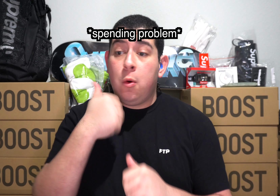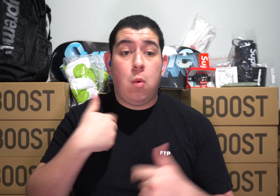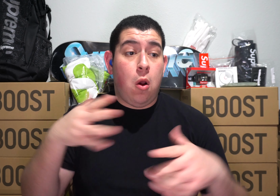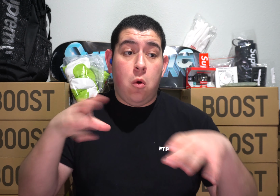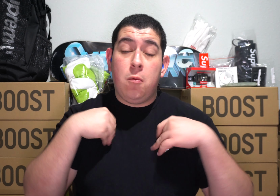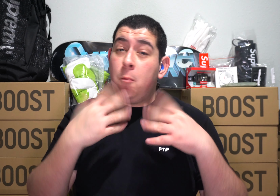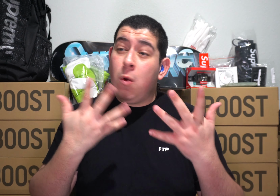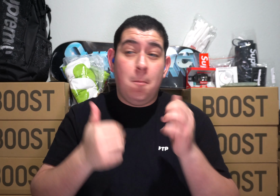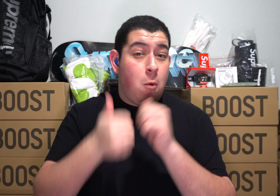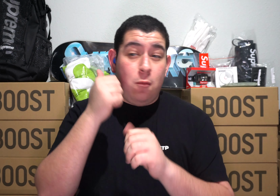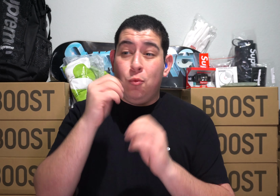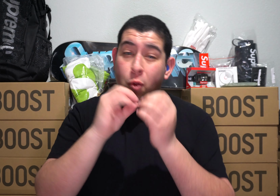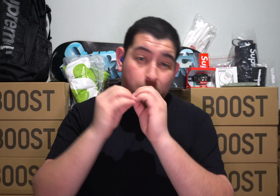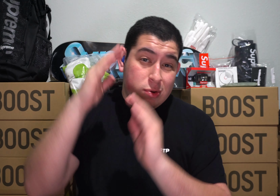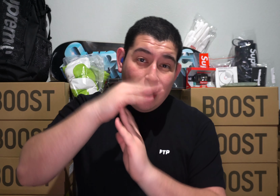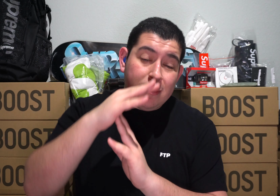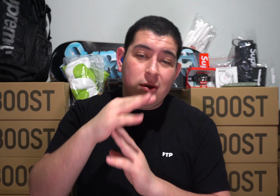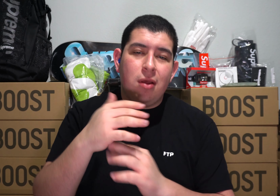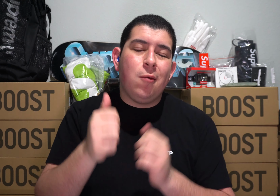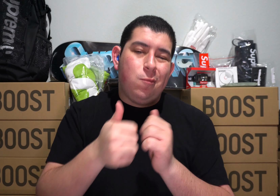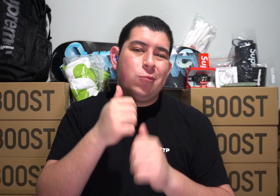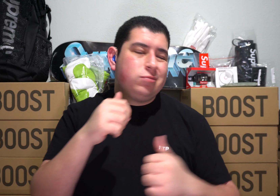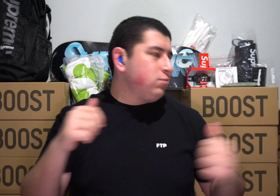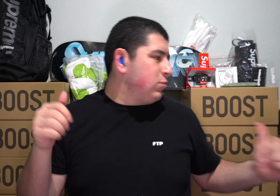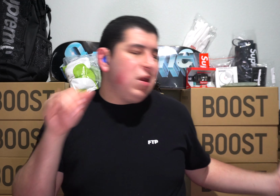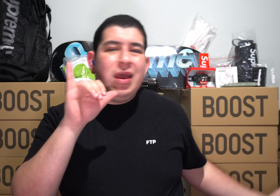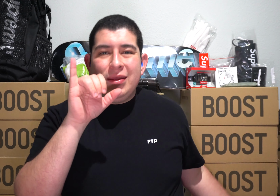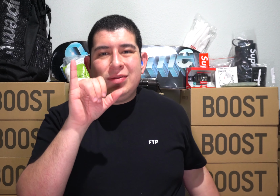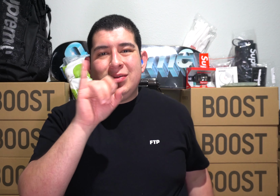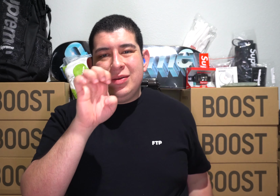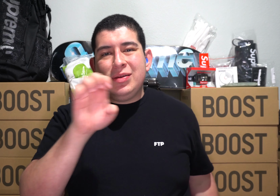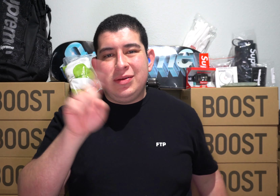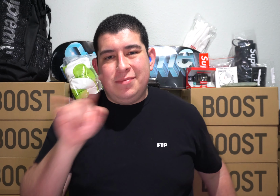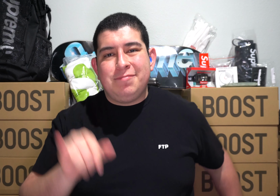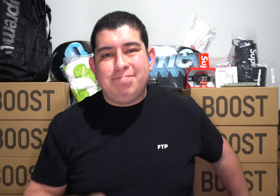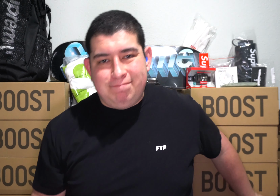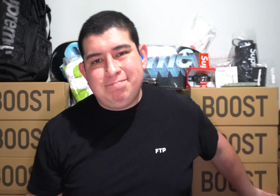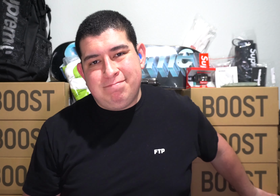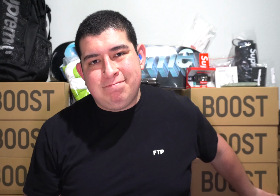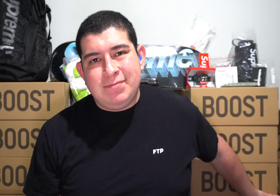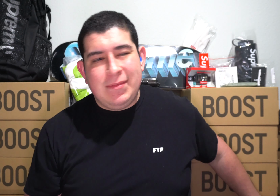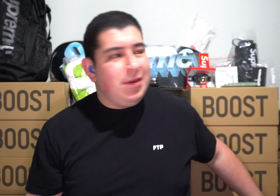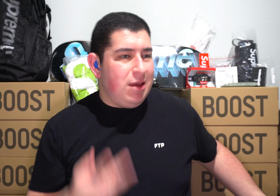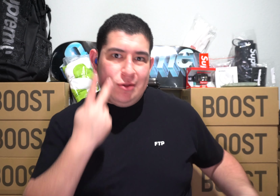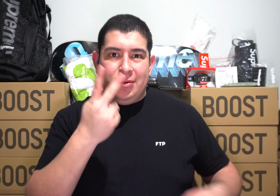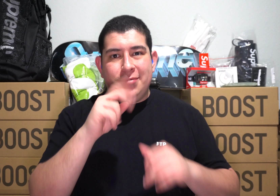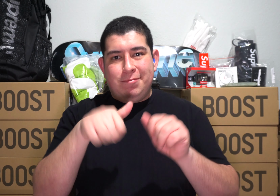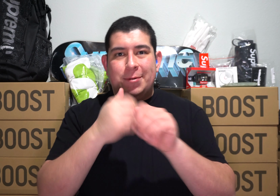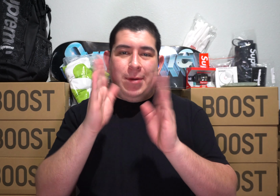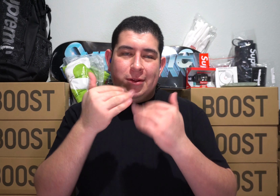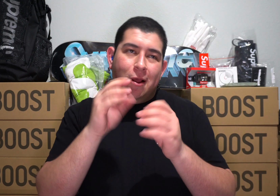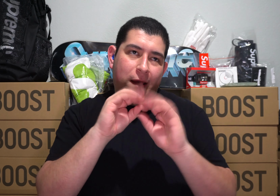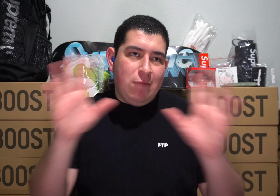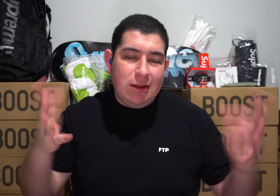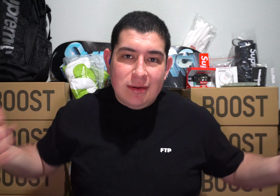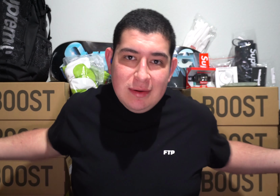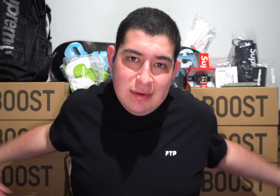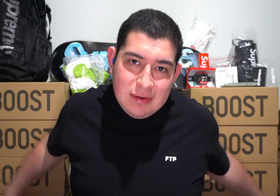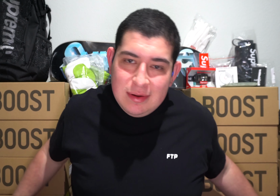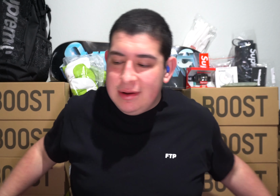Mostly, I’m collection sneaker is Yeezy than other brands. obviously you can see them behind me.